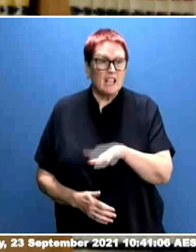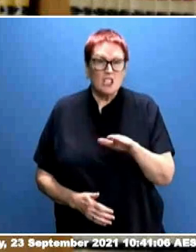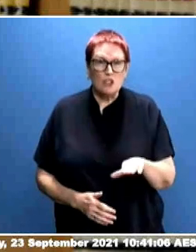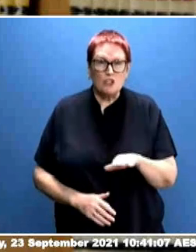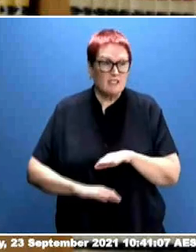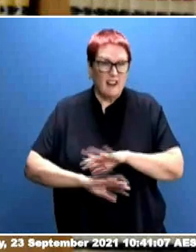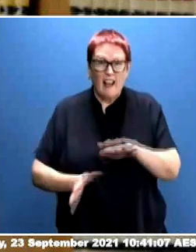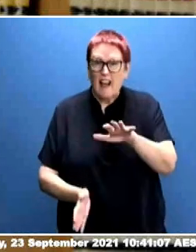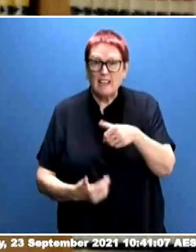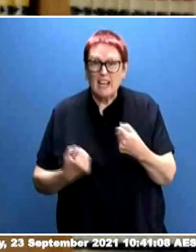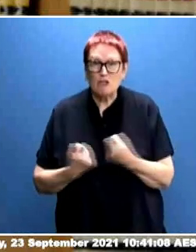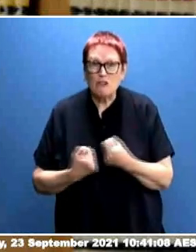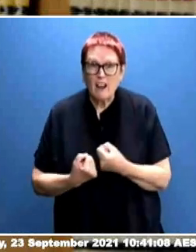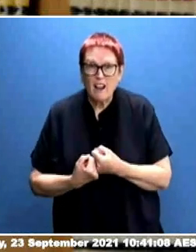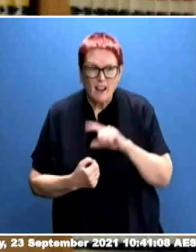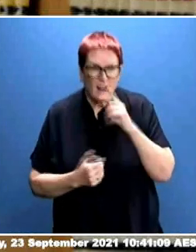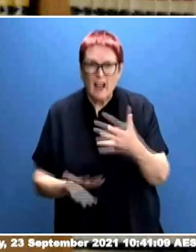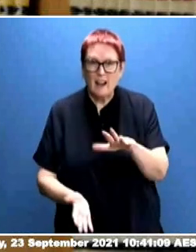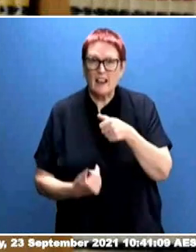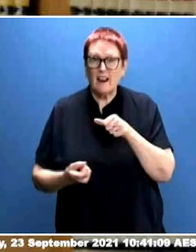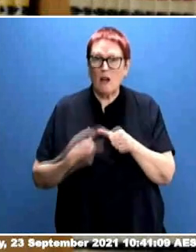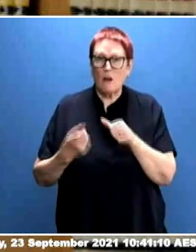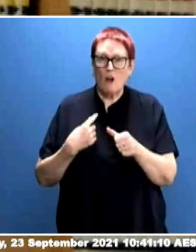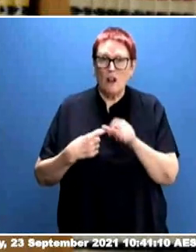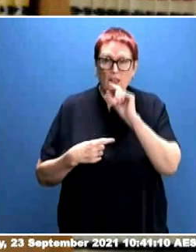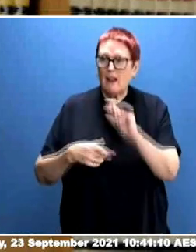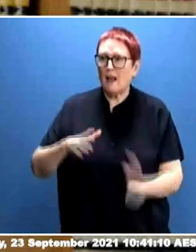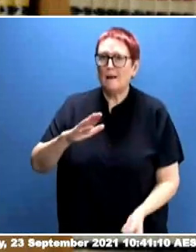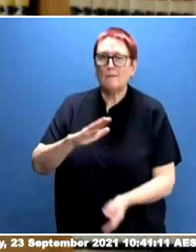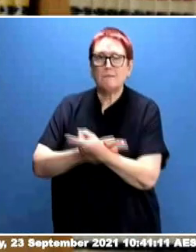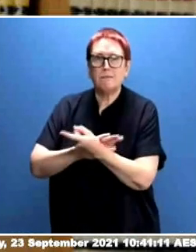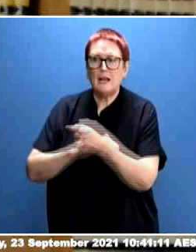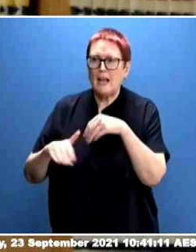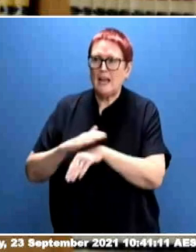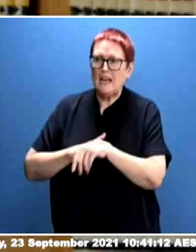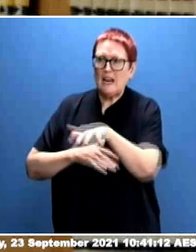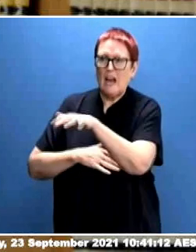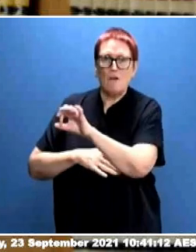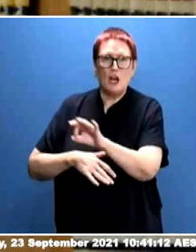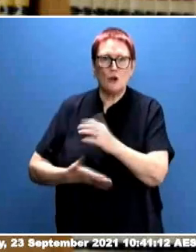They're not able to leave or to go to unsafe places in the community, so often a lot of the behaviours